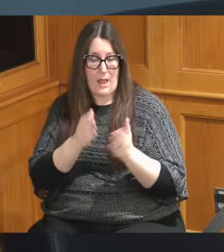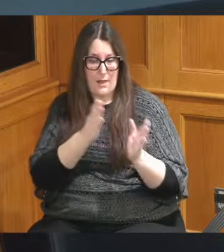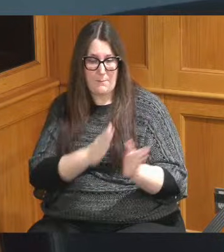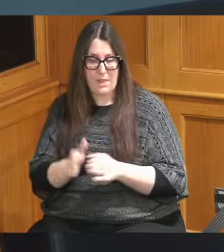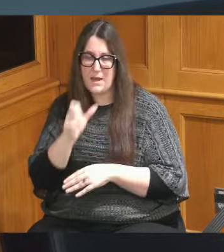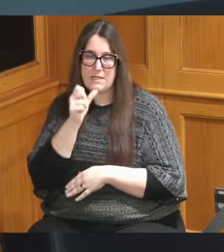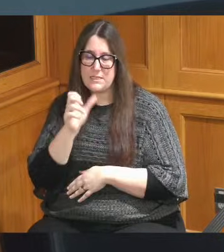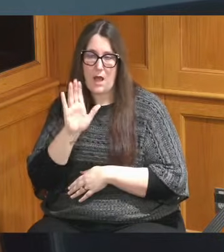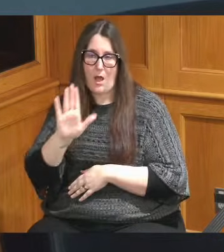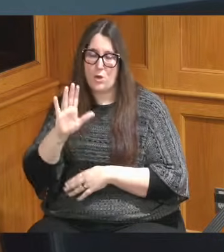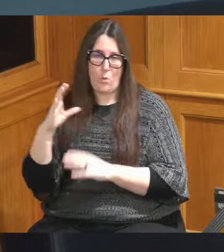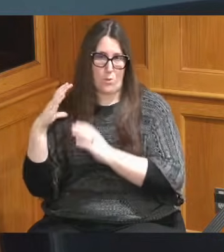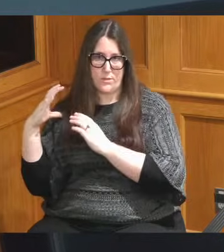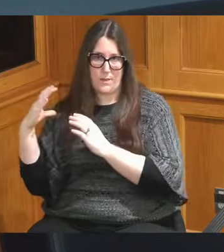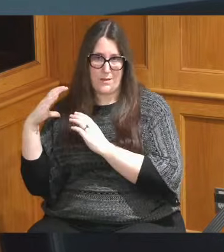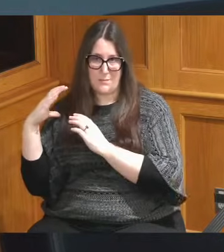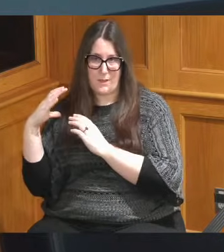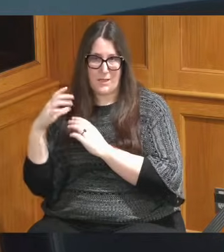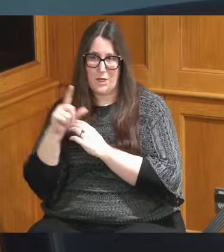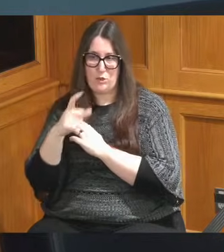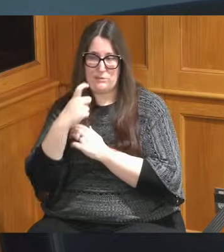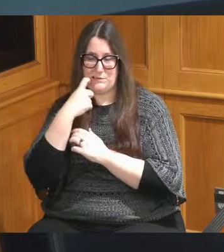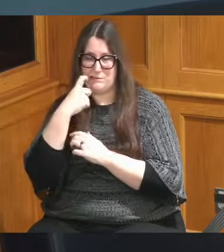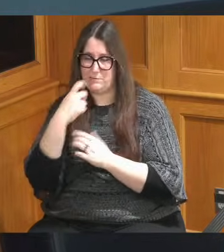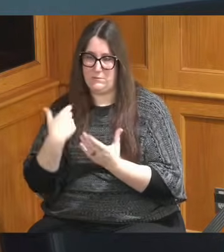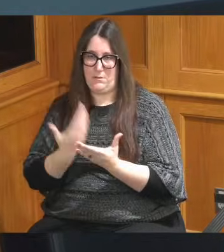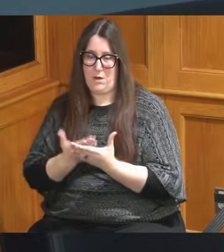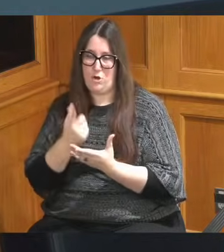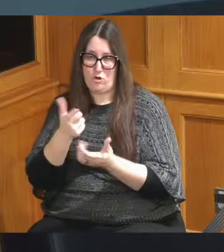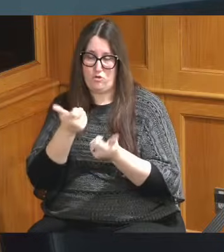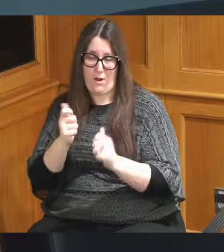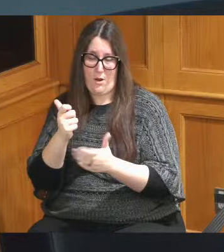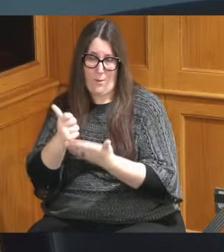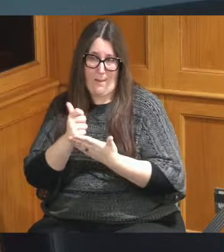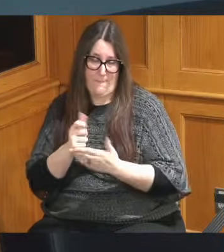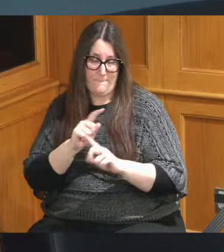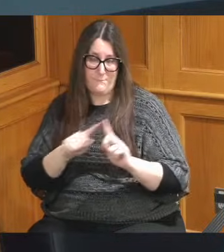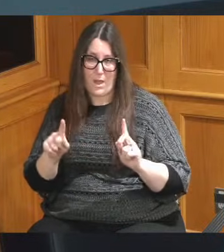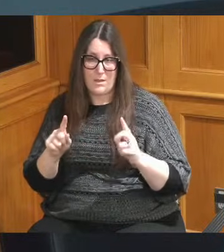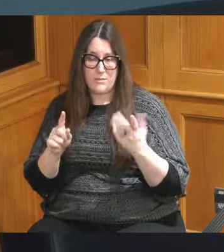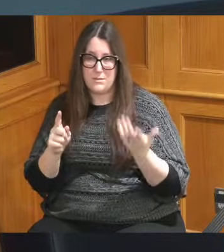not all on you, Director. You just got here. You're trying to help us out. But we've got to